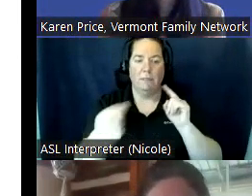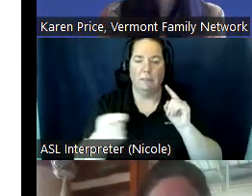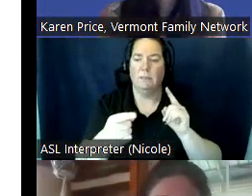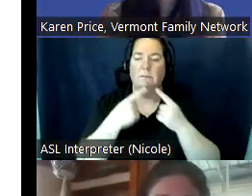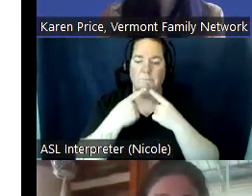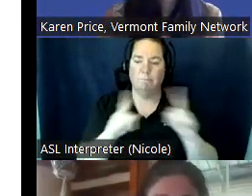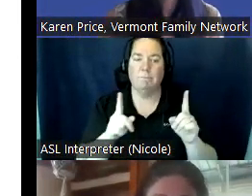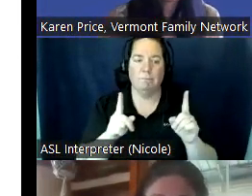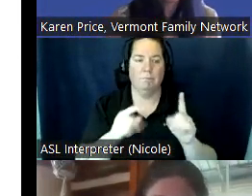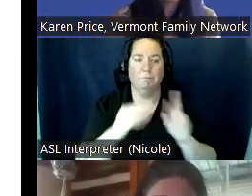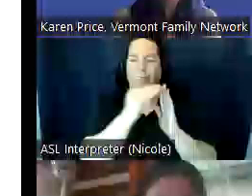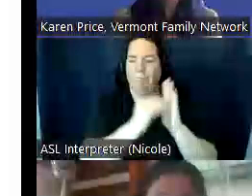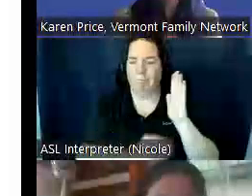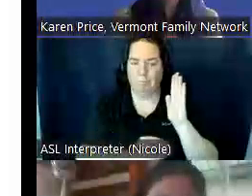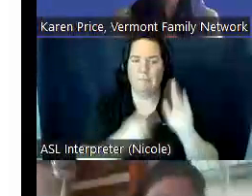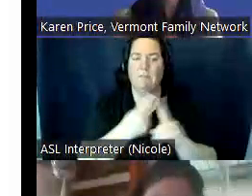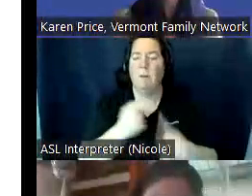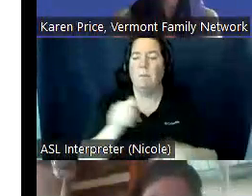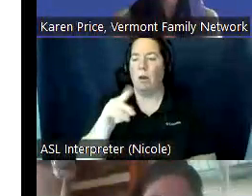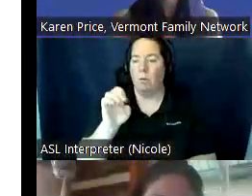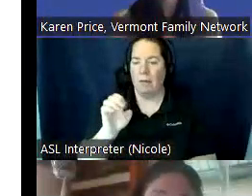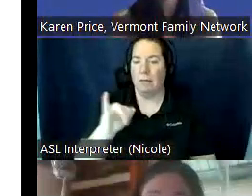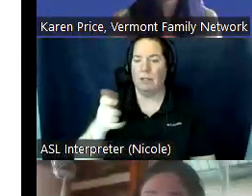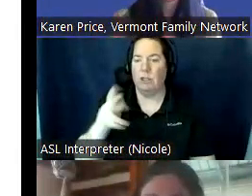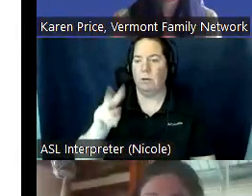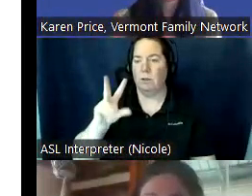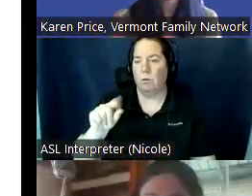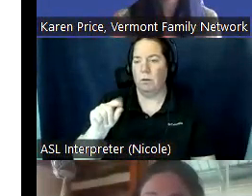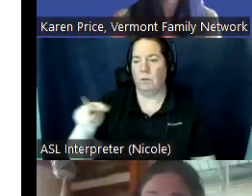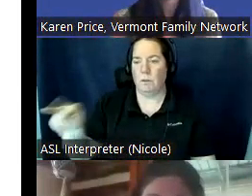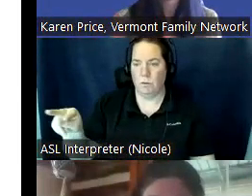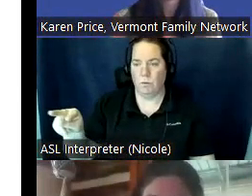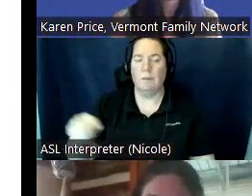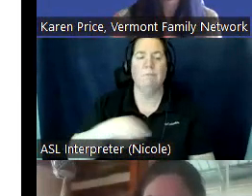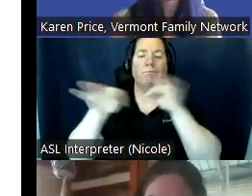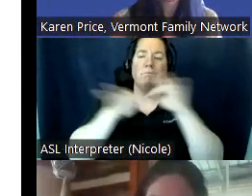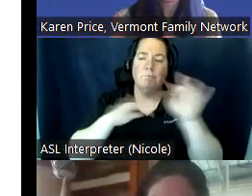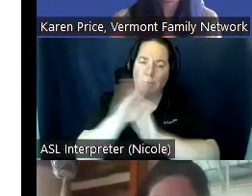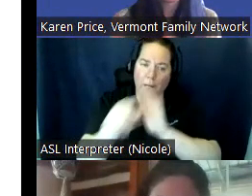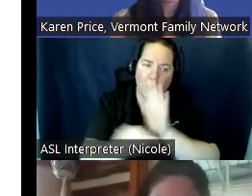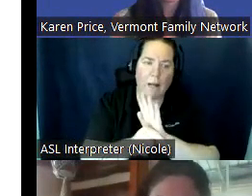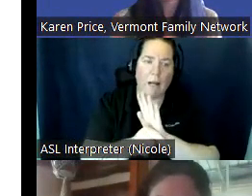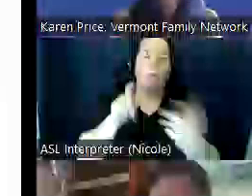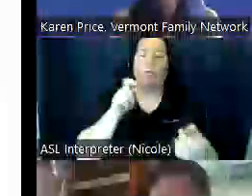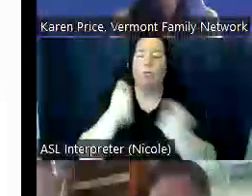Memo from the AOE in January 2022 covers the background and the changes to Rule 2362 related